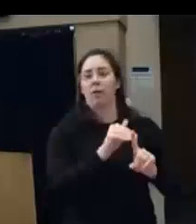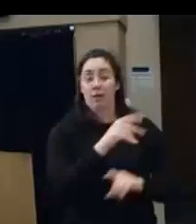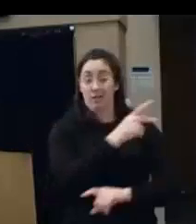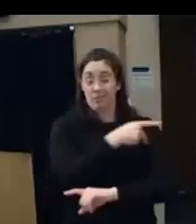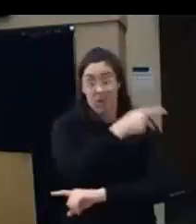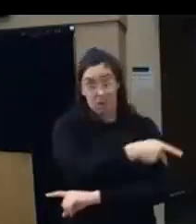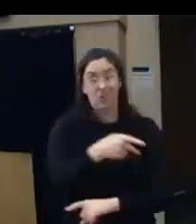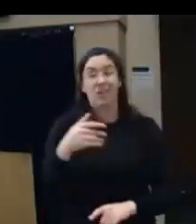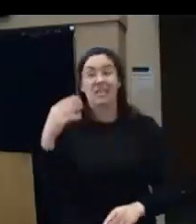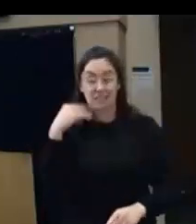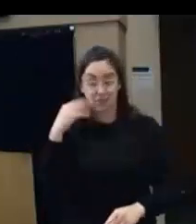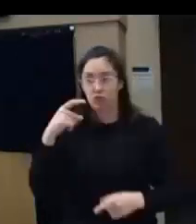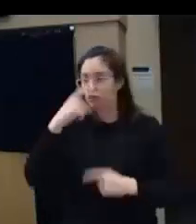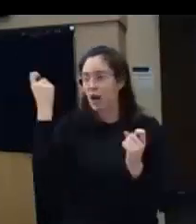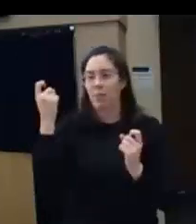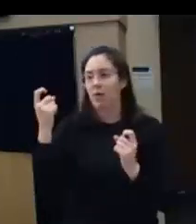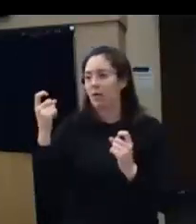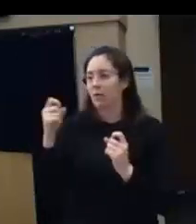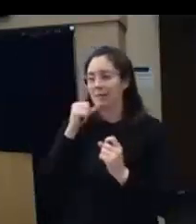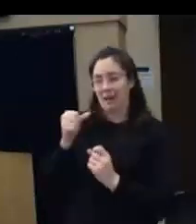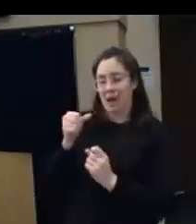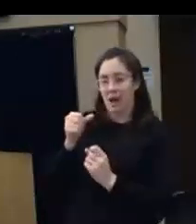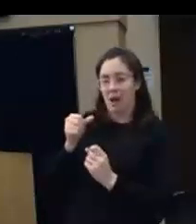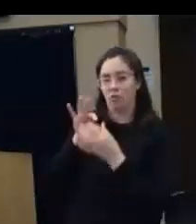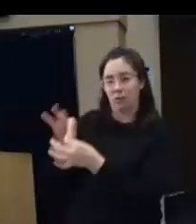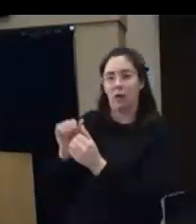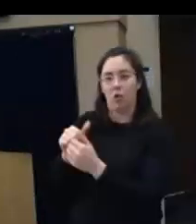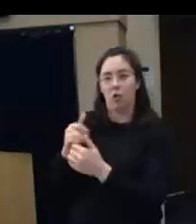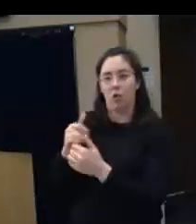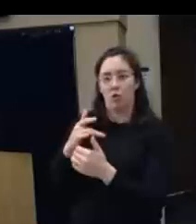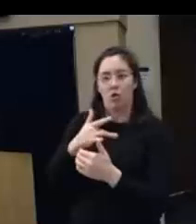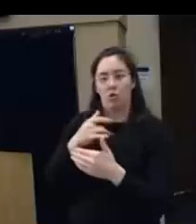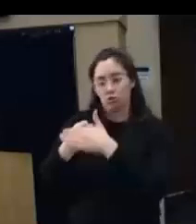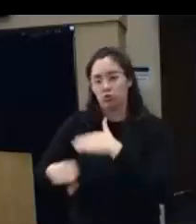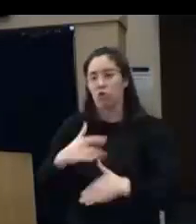also experienced trauma completely unrelated or indirectly related to congenital heart disease it